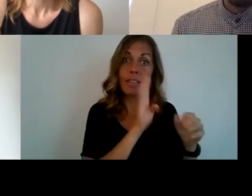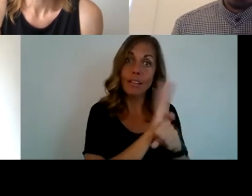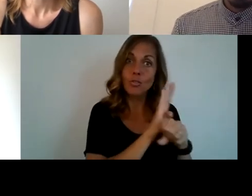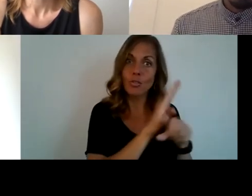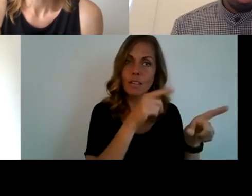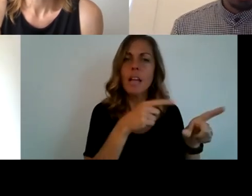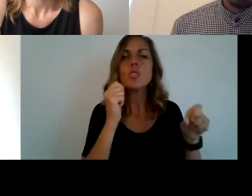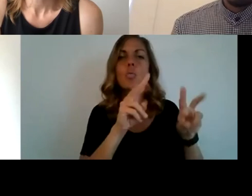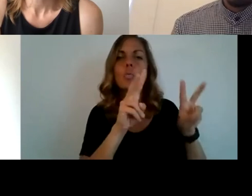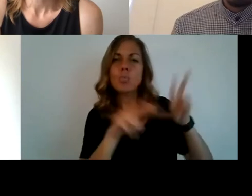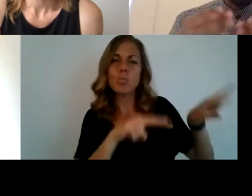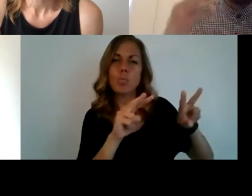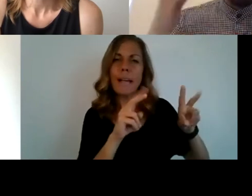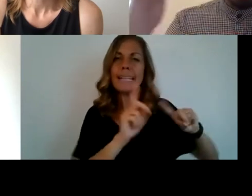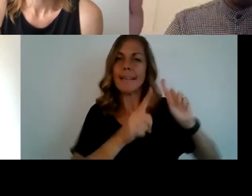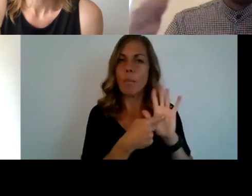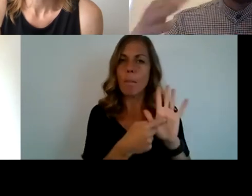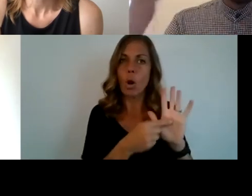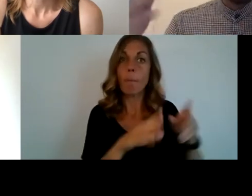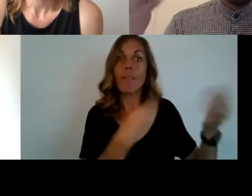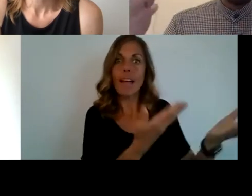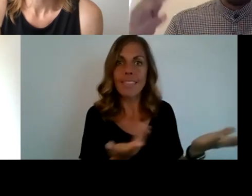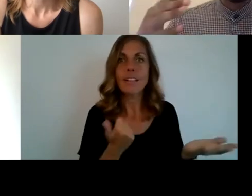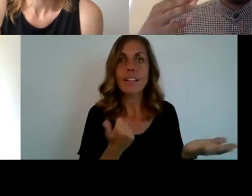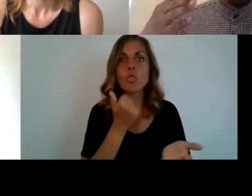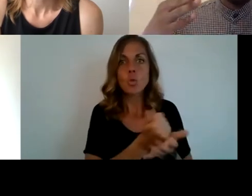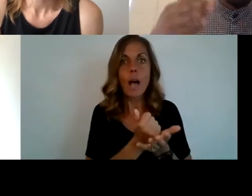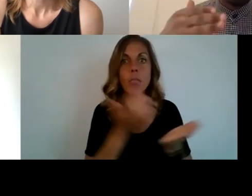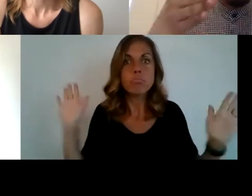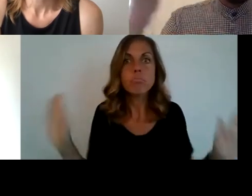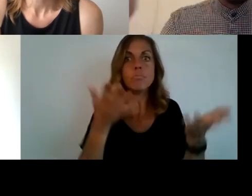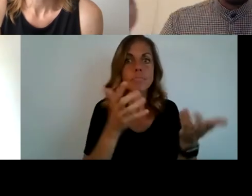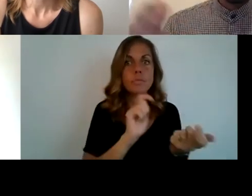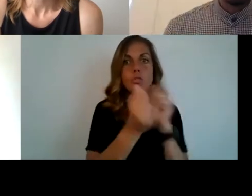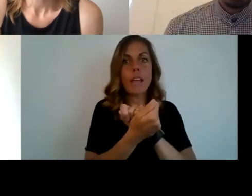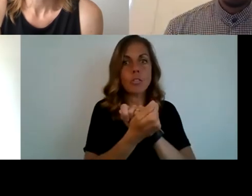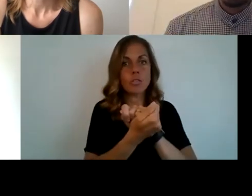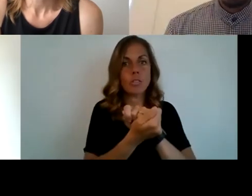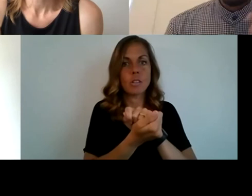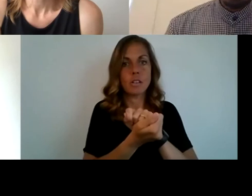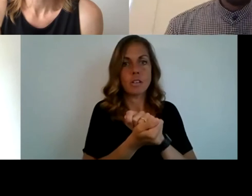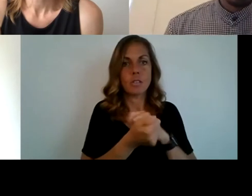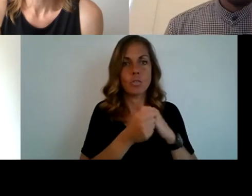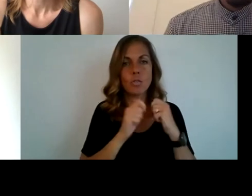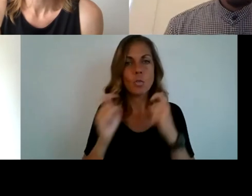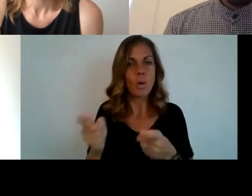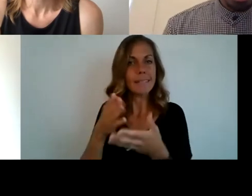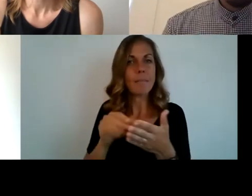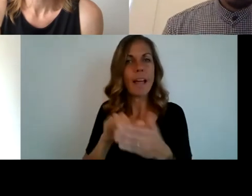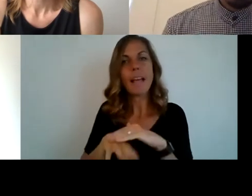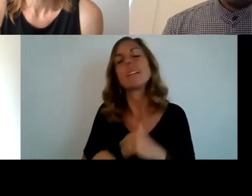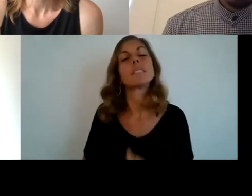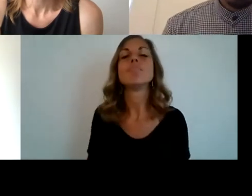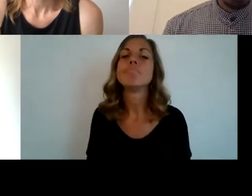To drive change in the sector to help people get that access. That's what an organization